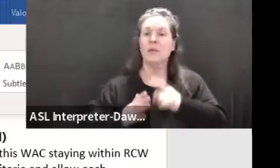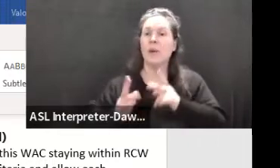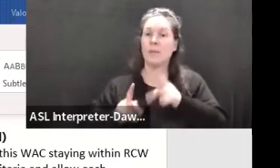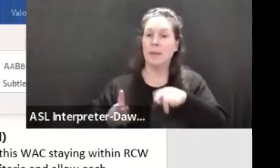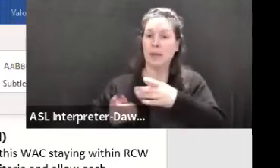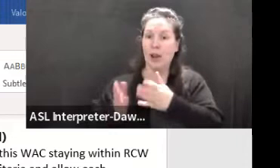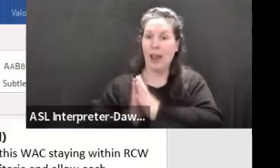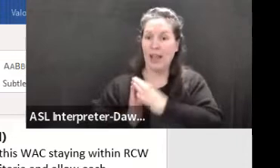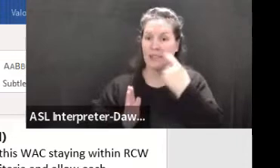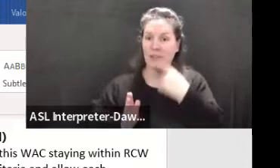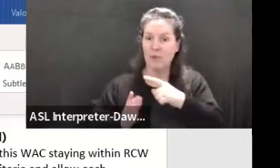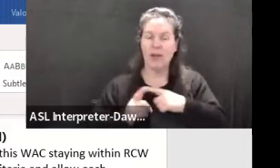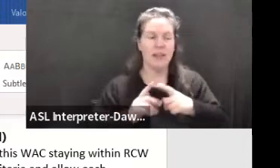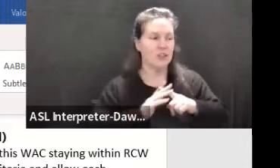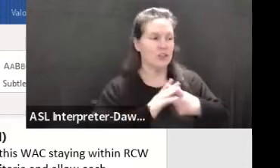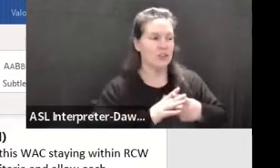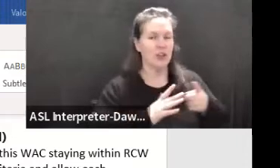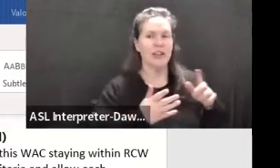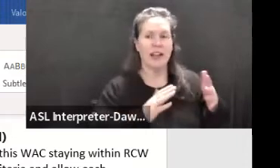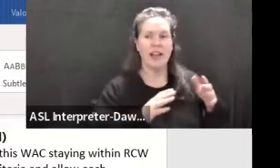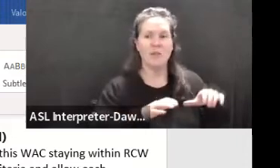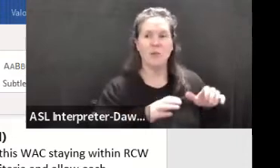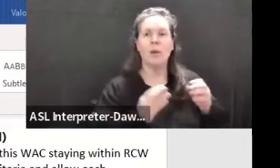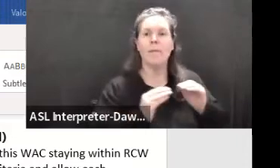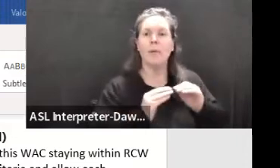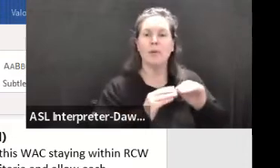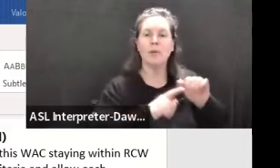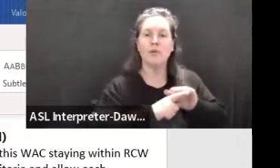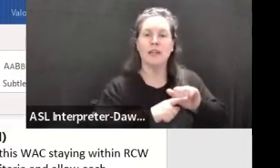So we started kind of doing some training. We also knew there was training going on